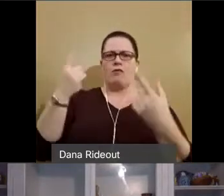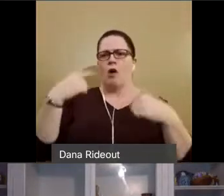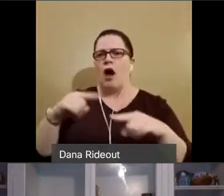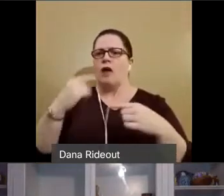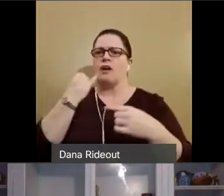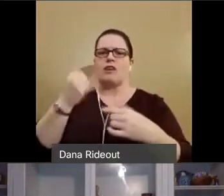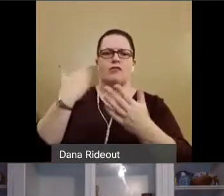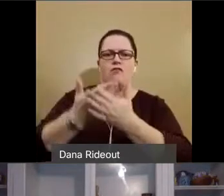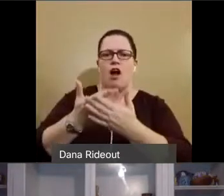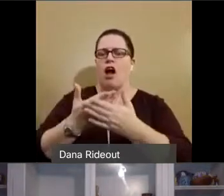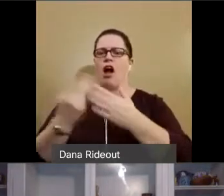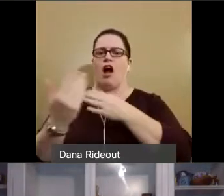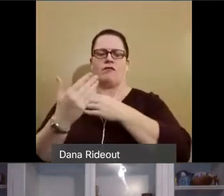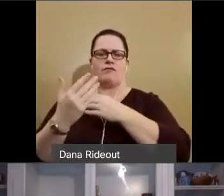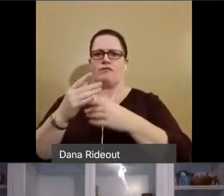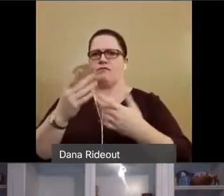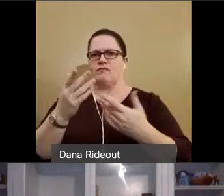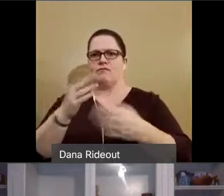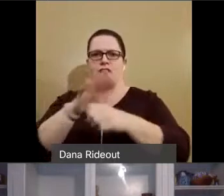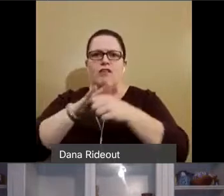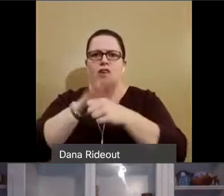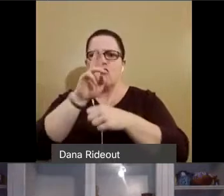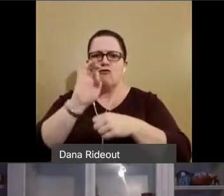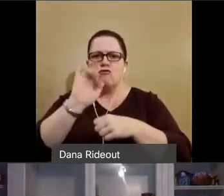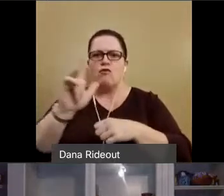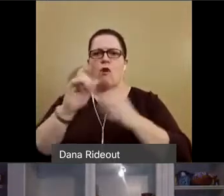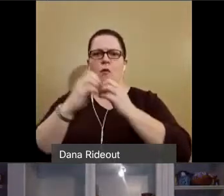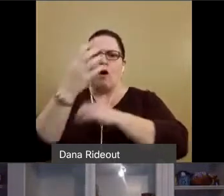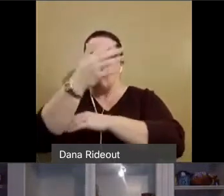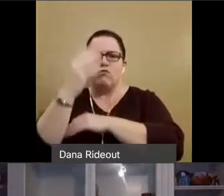And yet we haven't seen the crisis that everybody was sort of predicting.